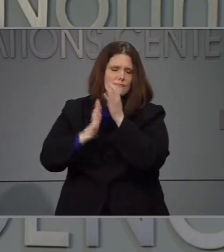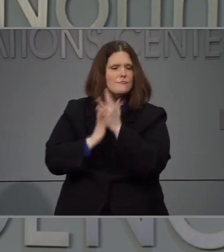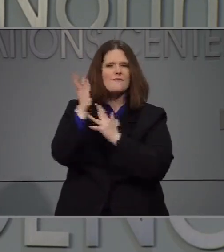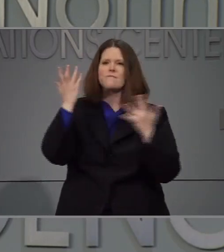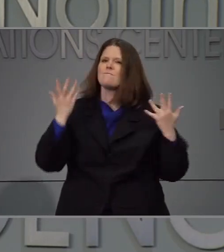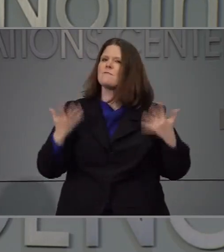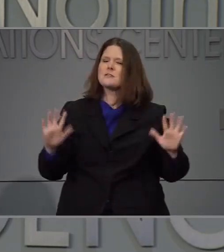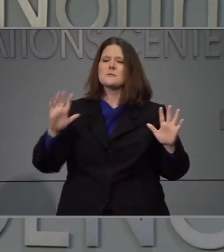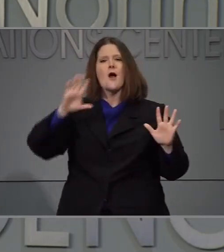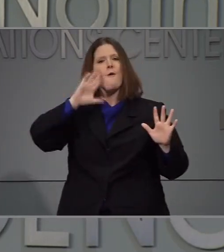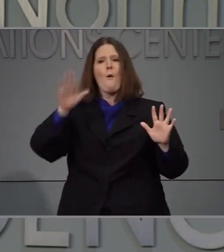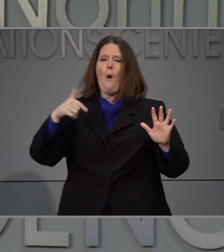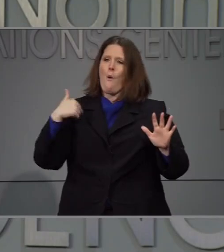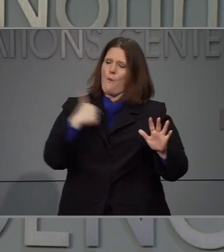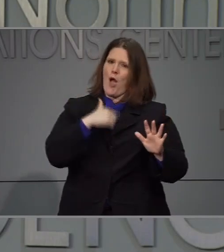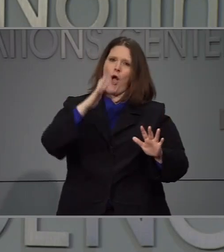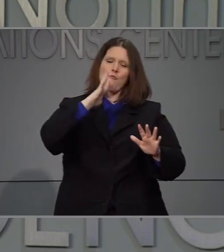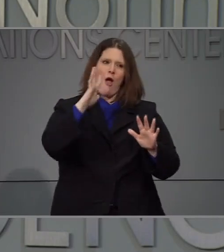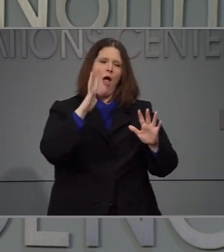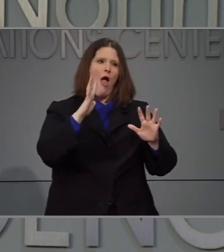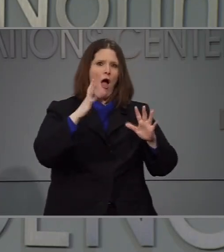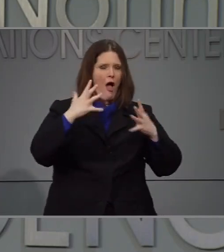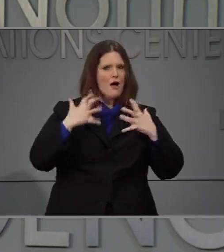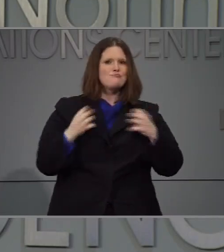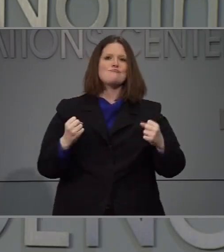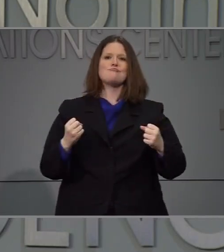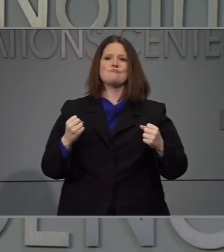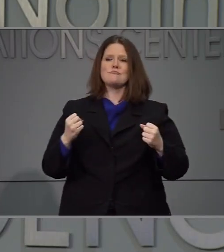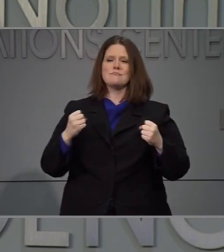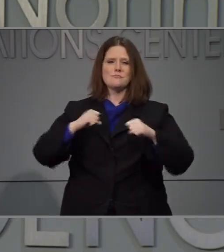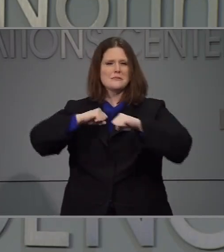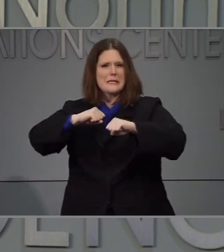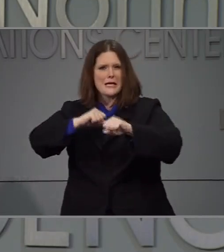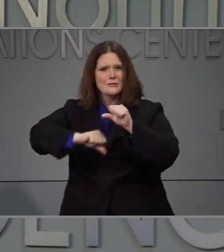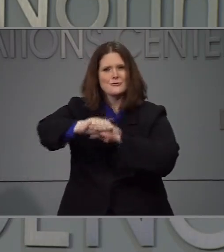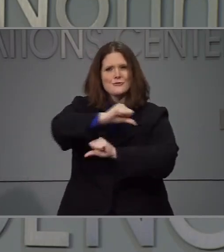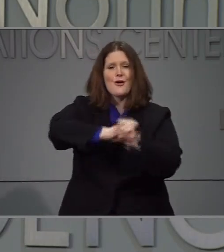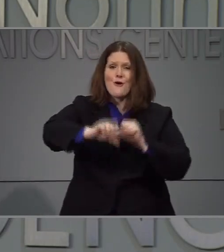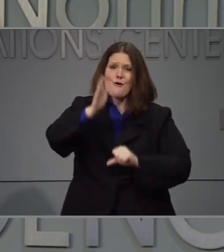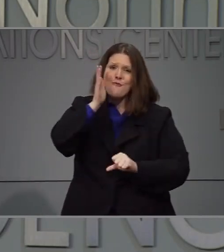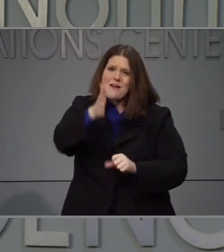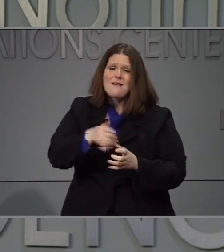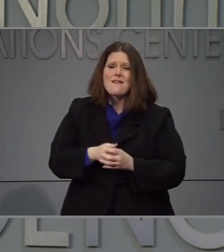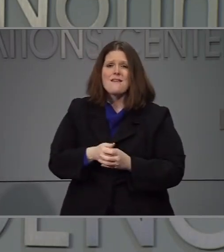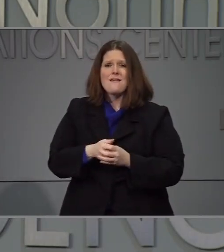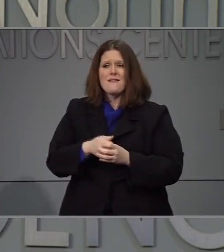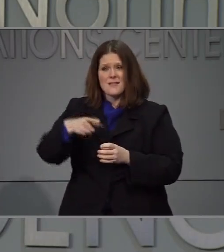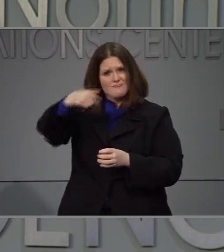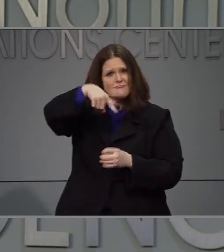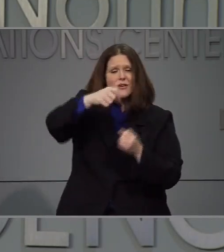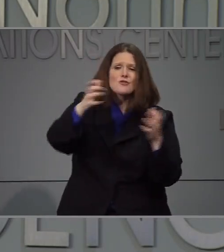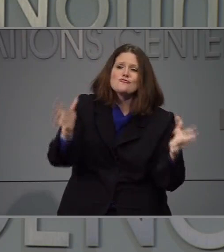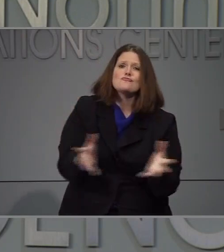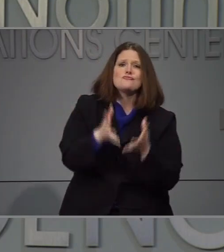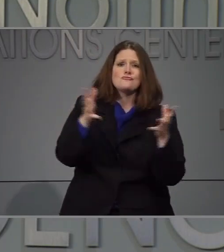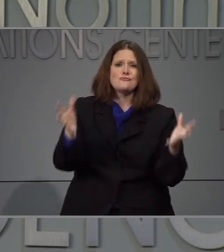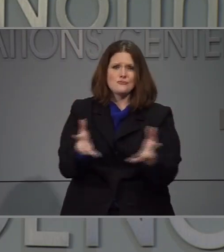STATE. NORTH CAROLINIANS ARE TOUGH. WE'VE BEEN THROUGH TRYING TIMES AND I KNOW THAT WE WILL TAP